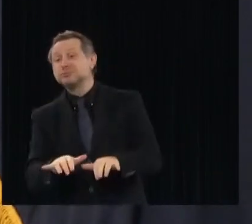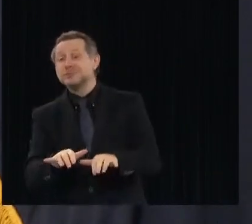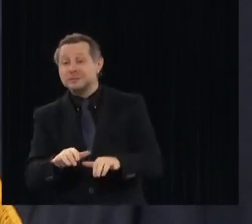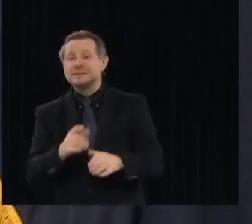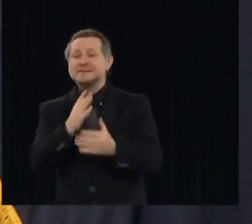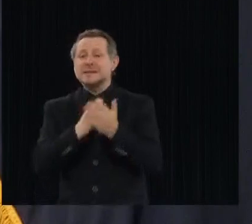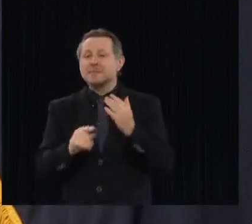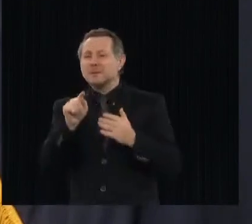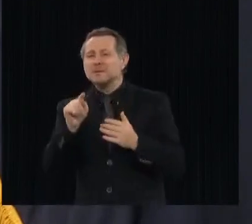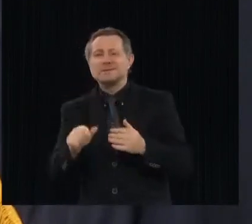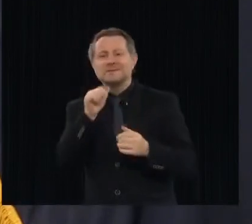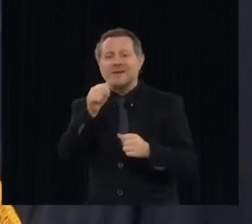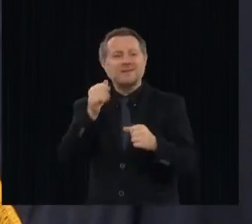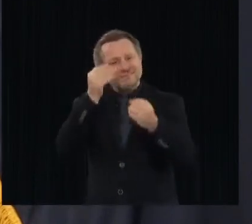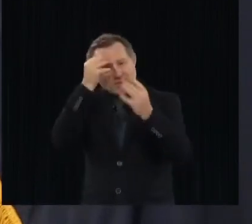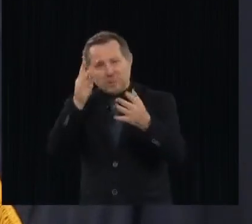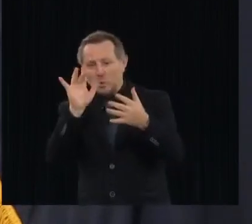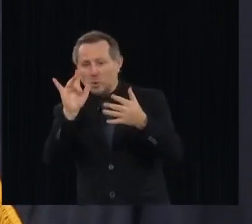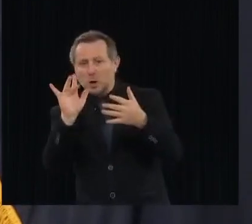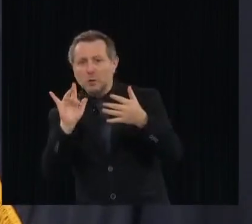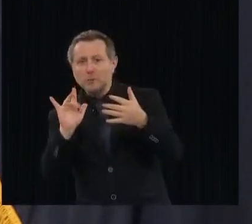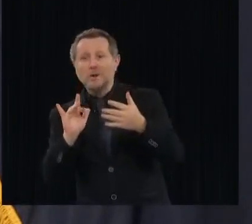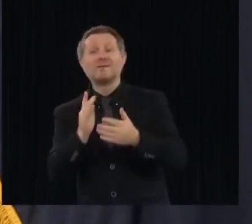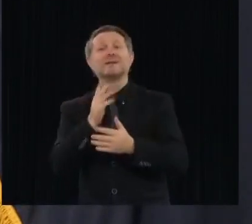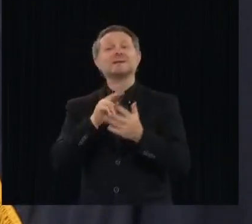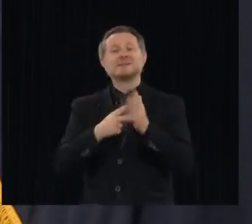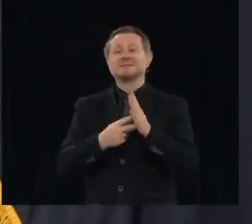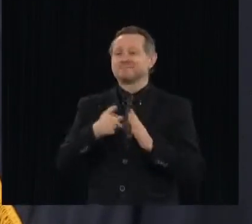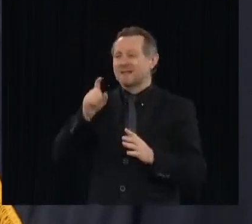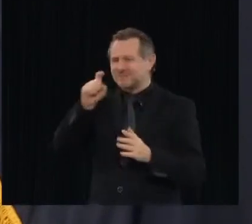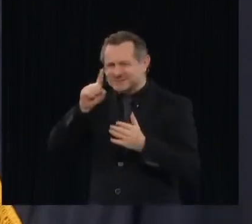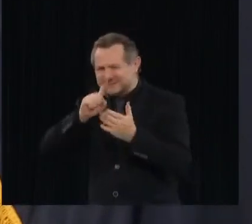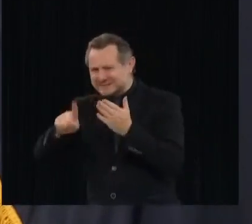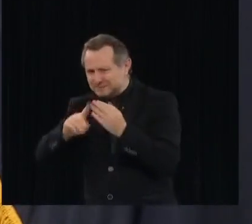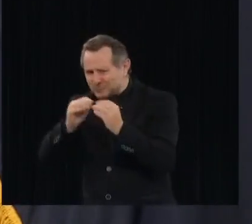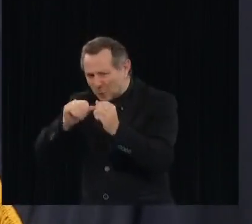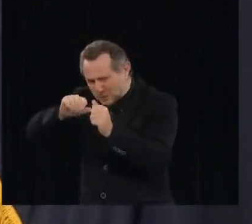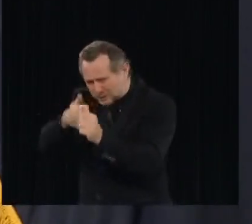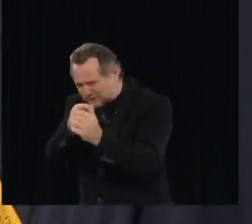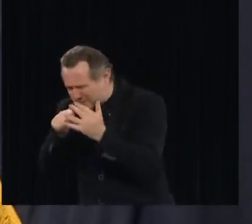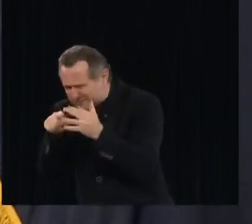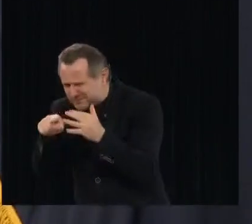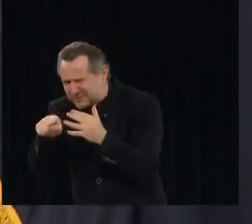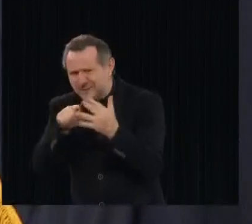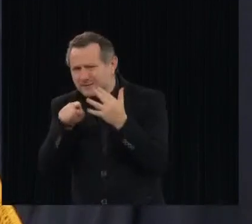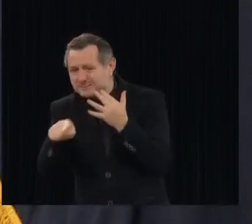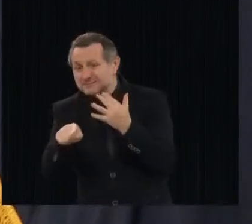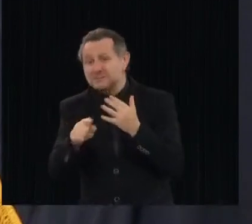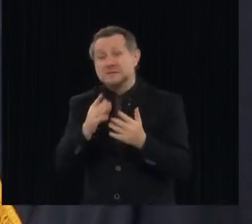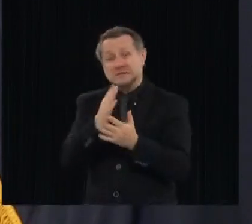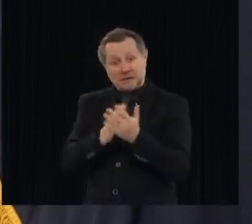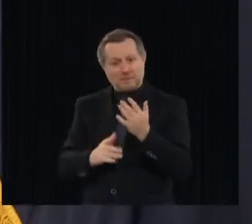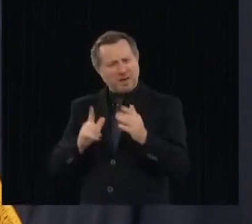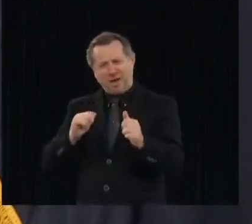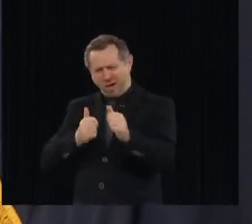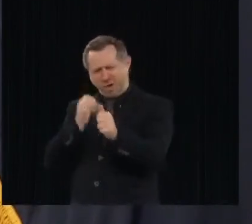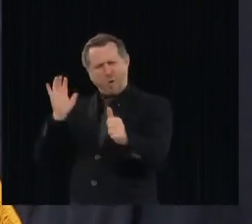SO THERE CAN BE, YOU FILLED OUT THE APPLICATION, BUT THERE ARE QUESTIONS. YOU DIDN'T FILL OUT THE WHOLE APPLICATION.